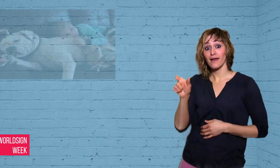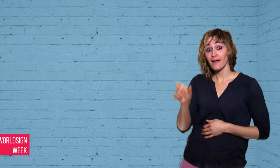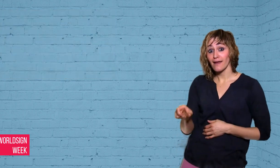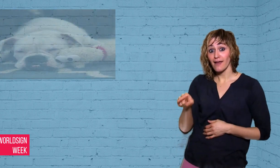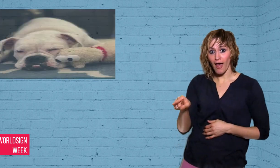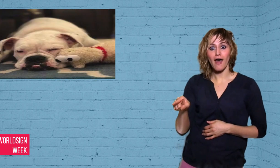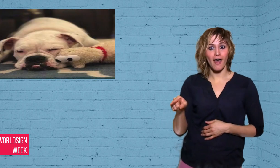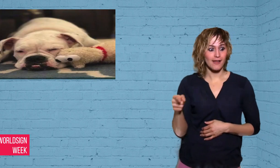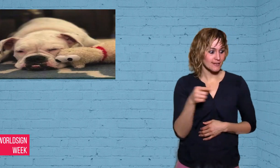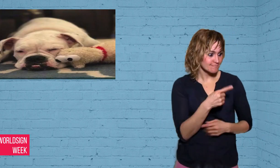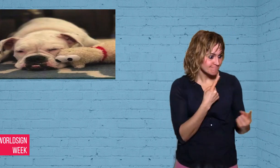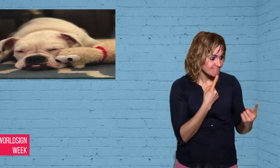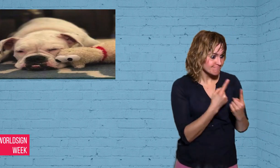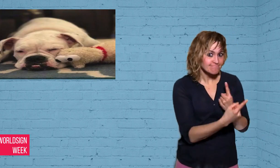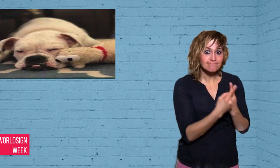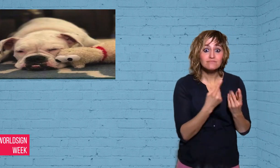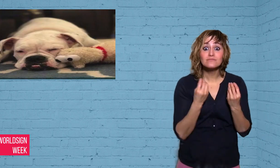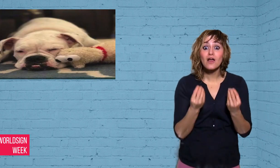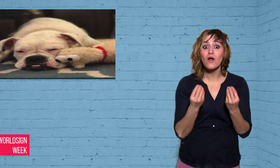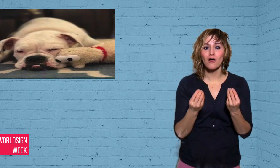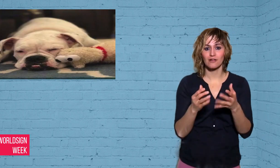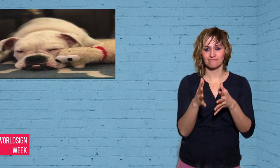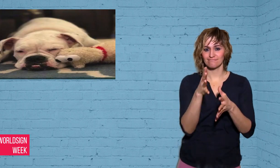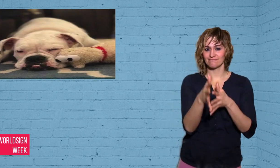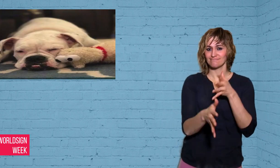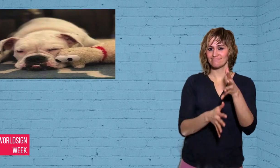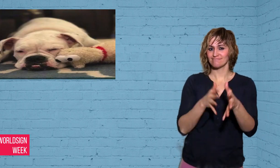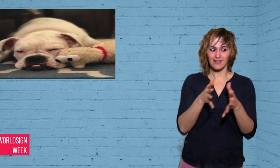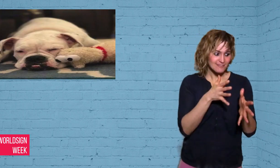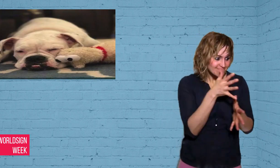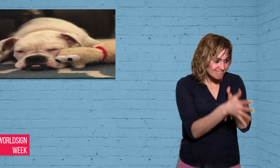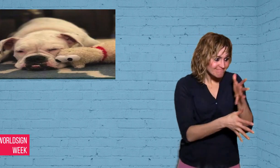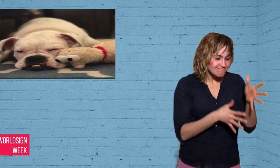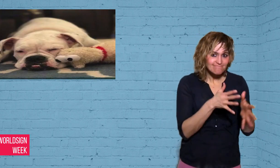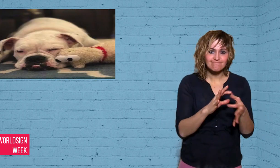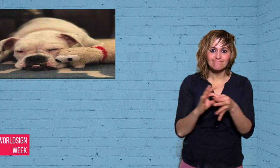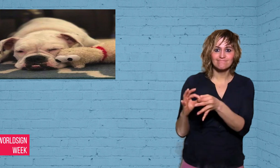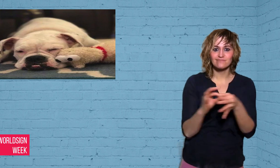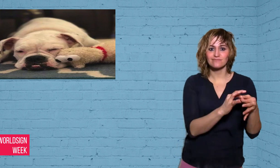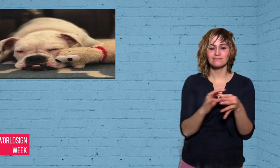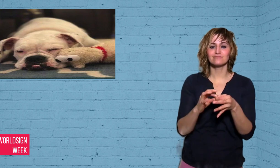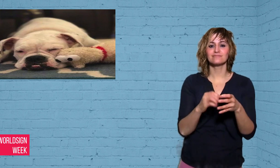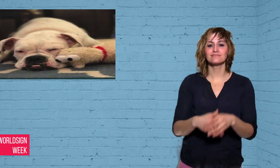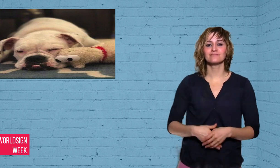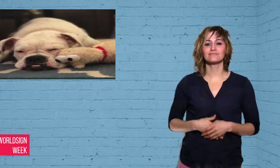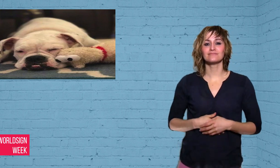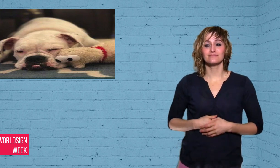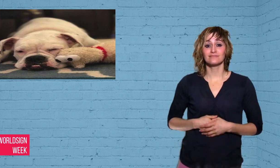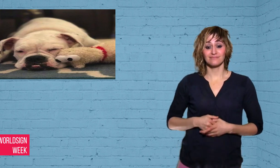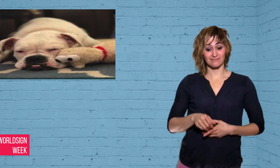Connor talks to her in sign language!